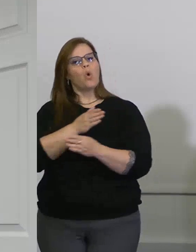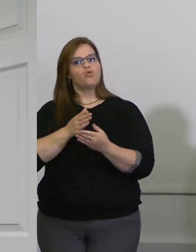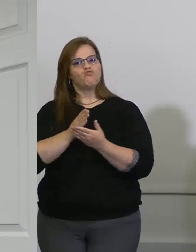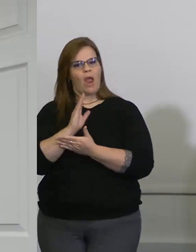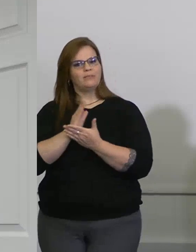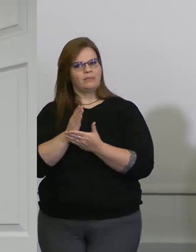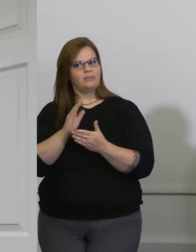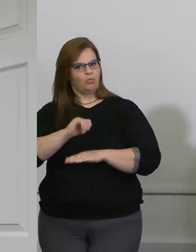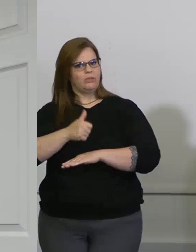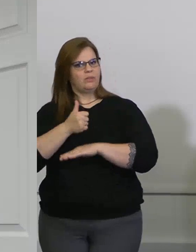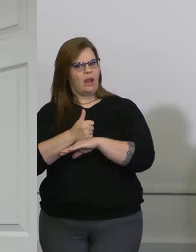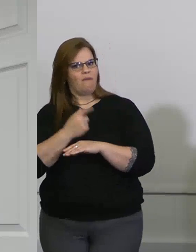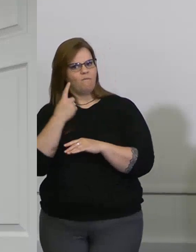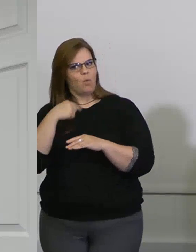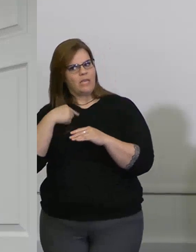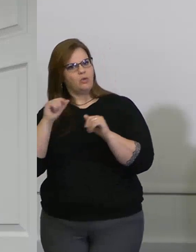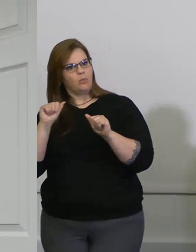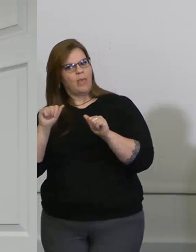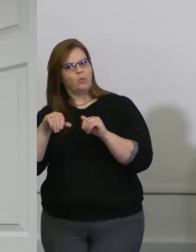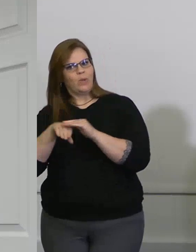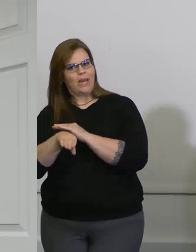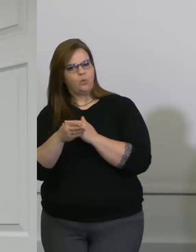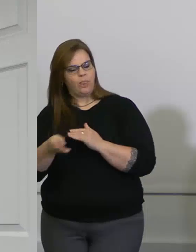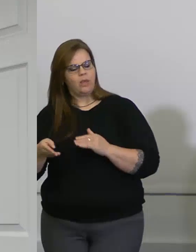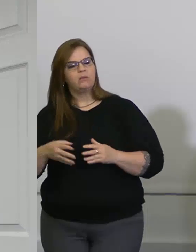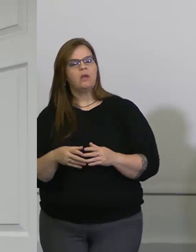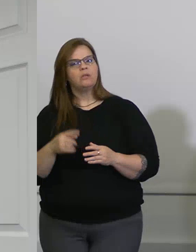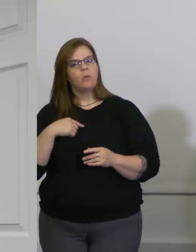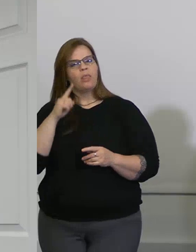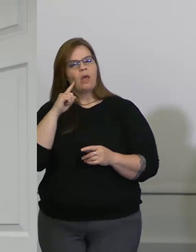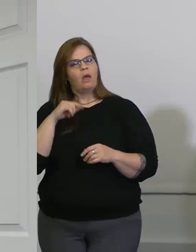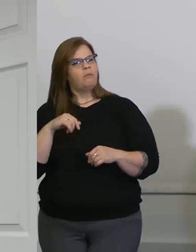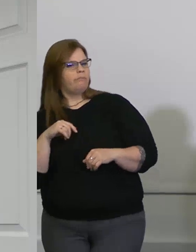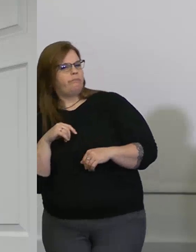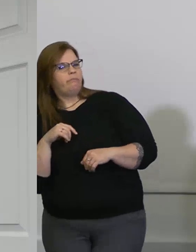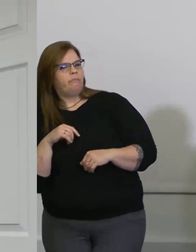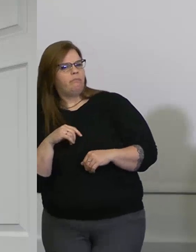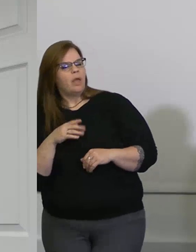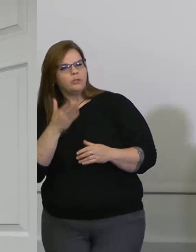So I thought, what a good way to bookend my career is to go where